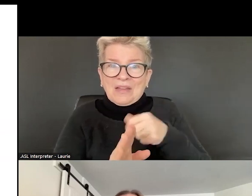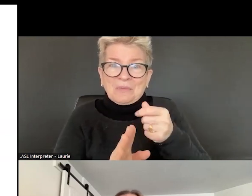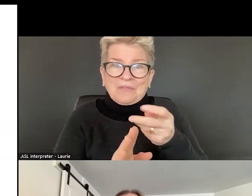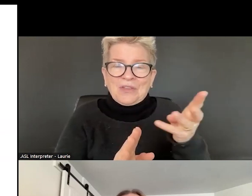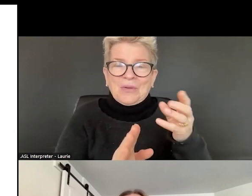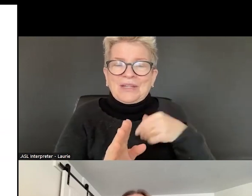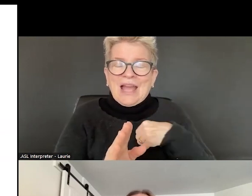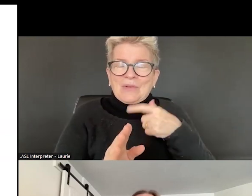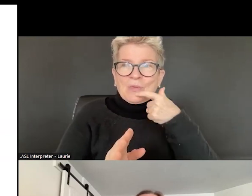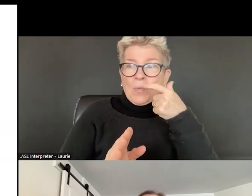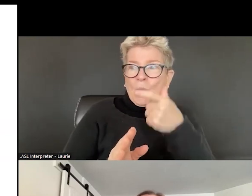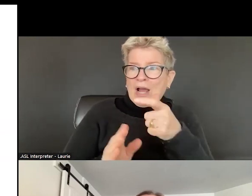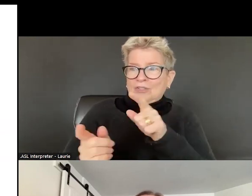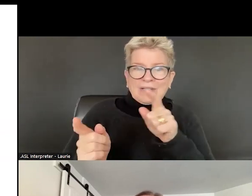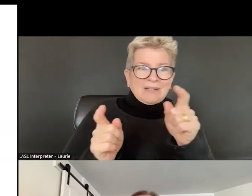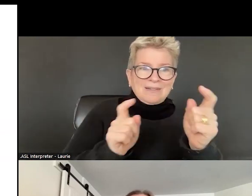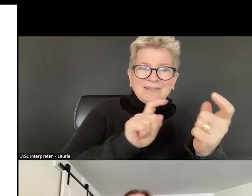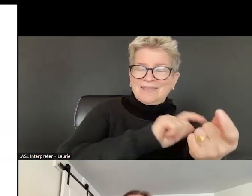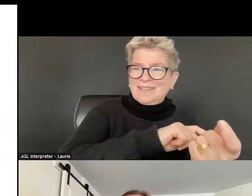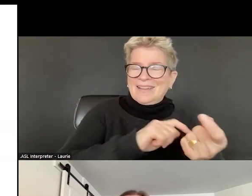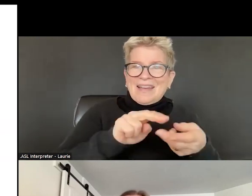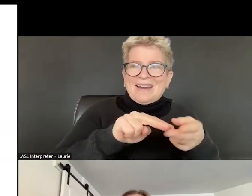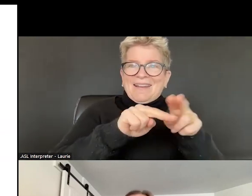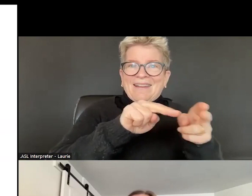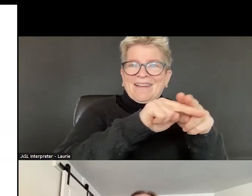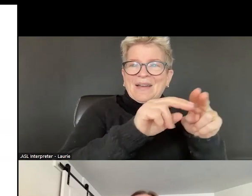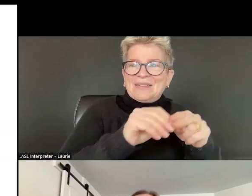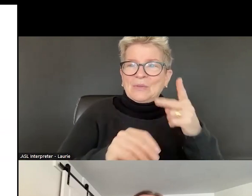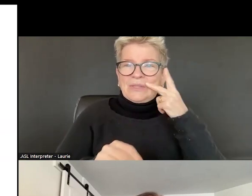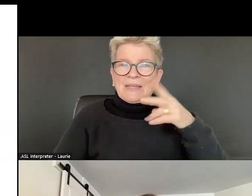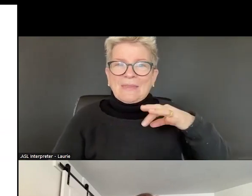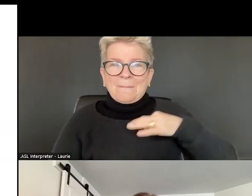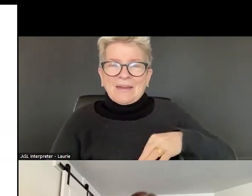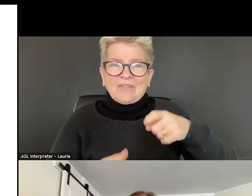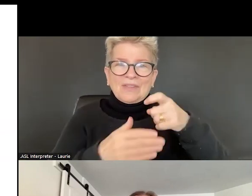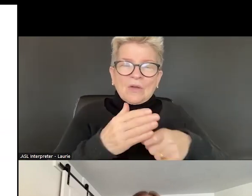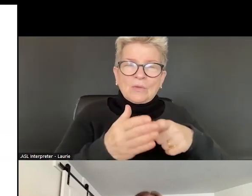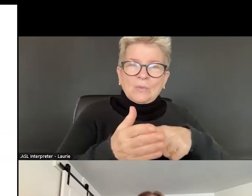to really see what the benefits and maybe the costs are to requiring financial education in